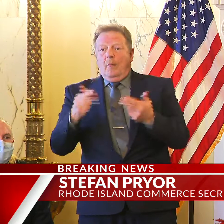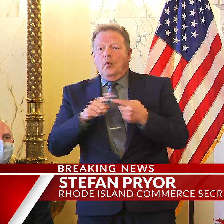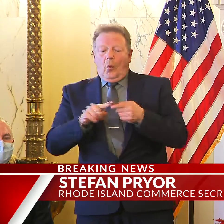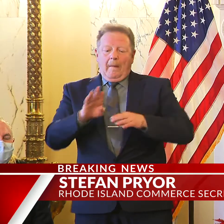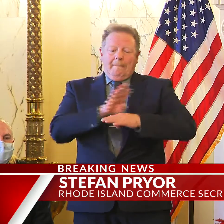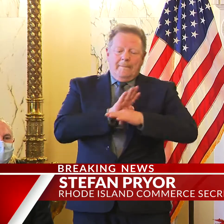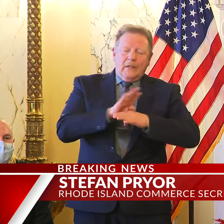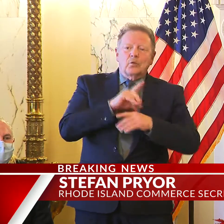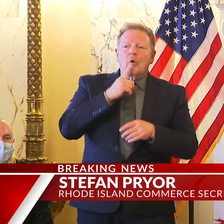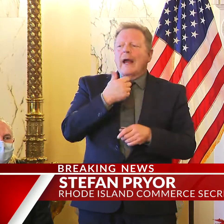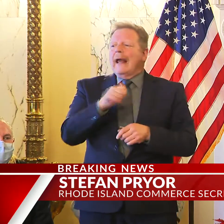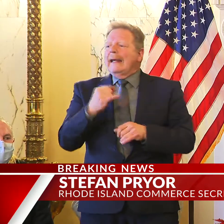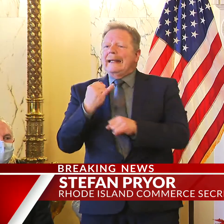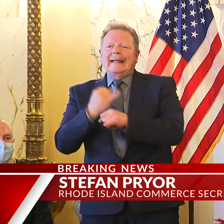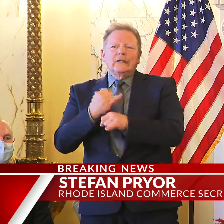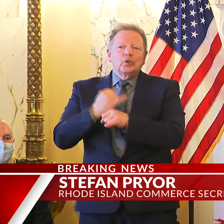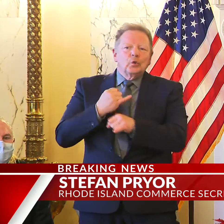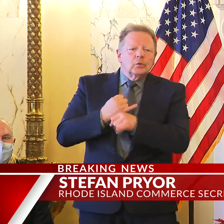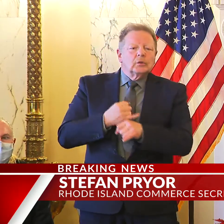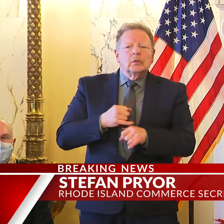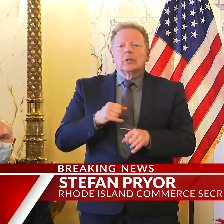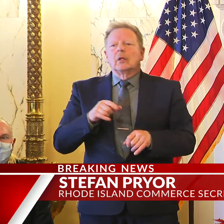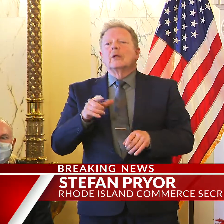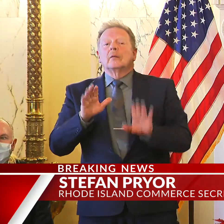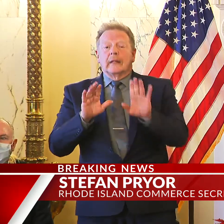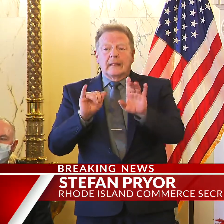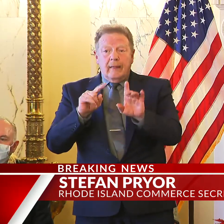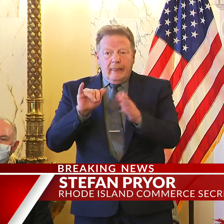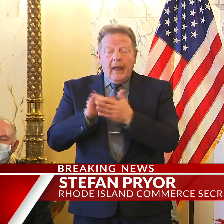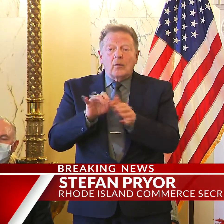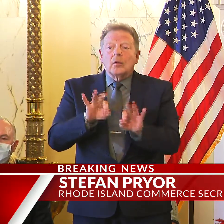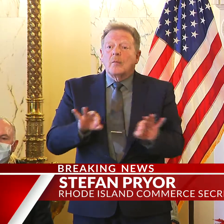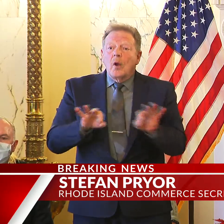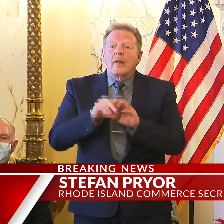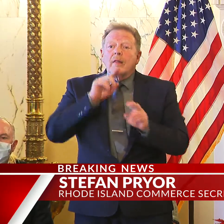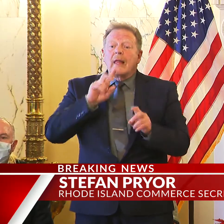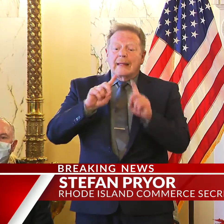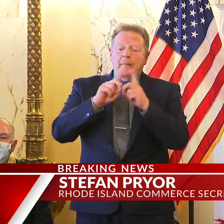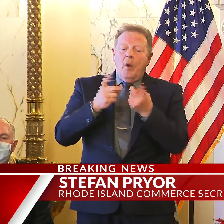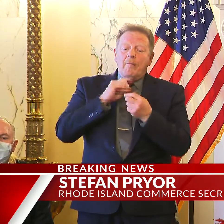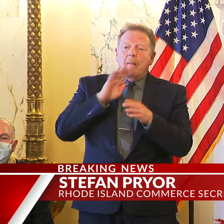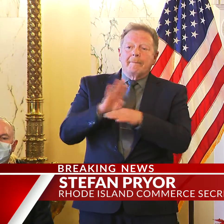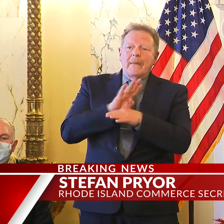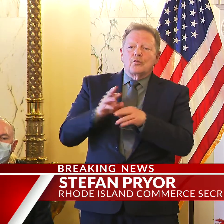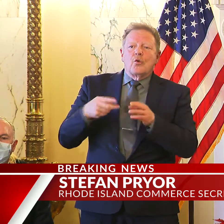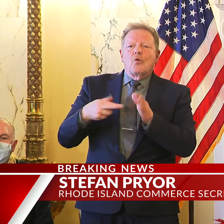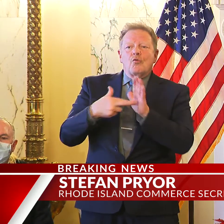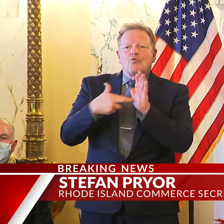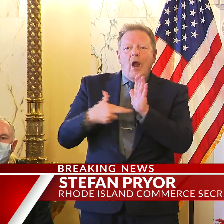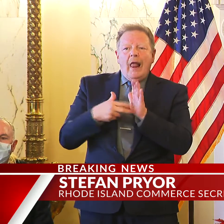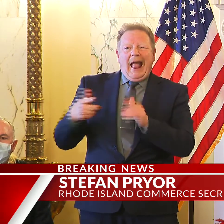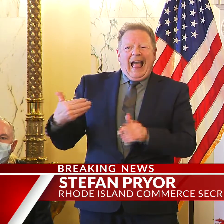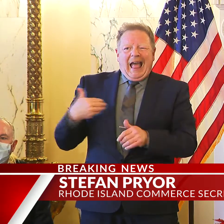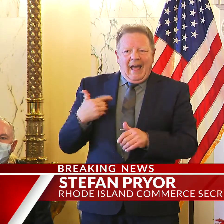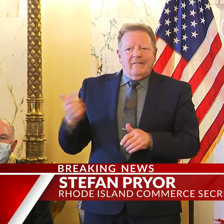THAT PARTICULAR EVENT. THERE ARE OTHER SCENARIOS AND WHAT I'D RECOMMEND TO A BUSINESS OR